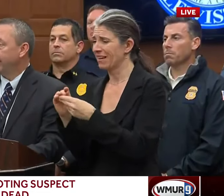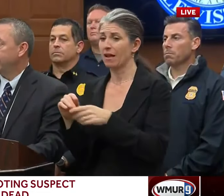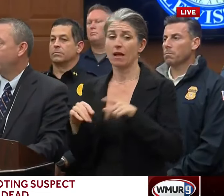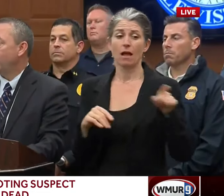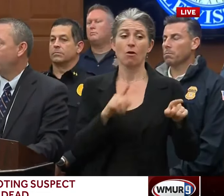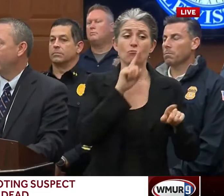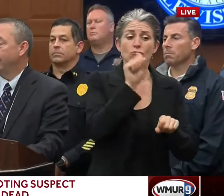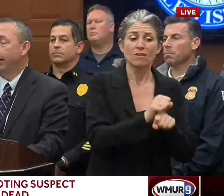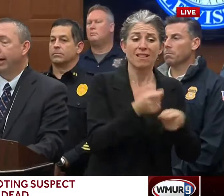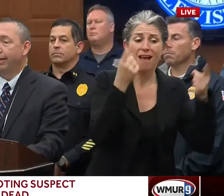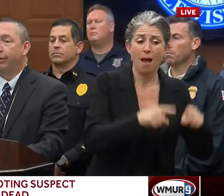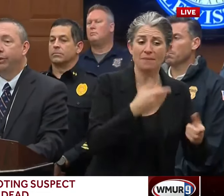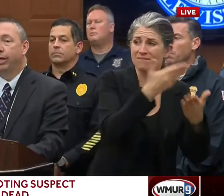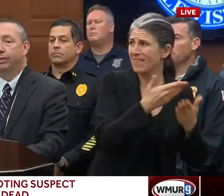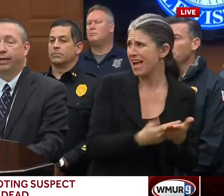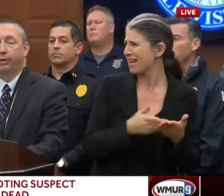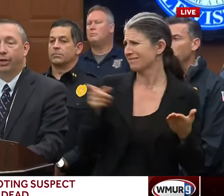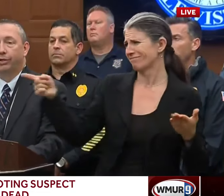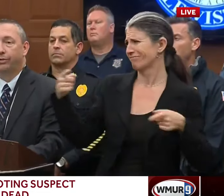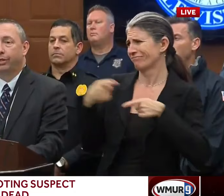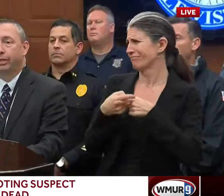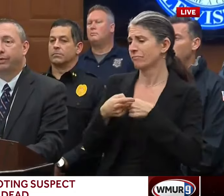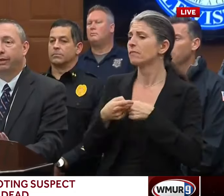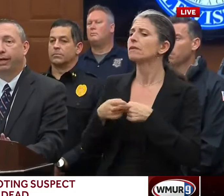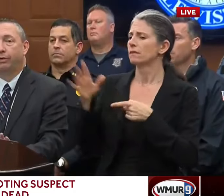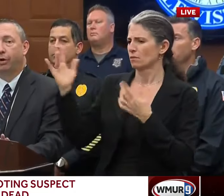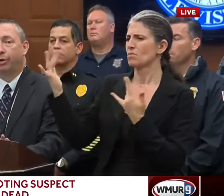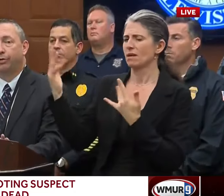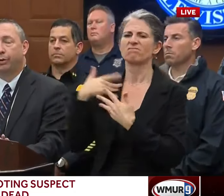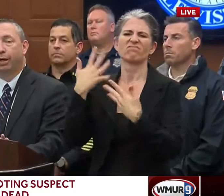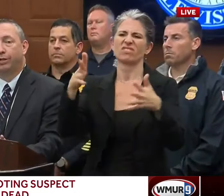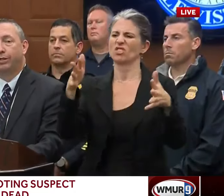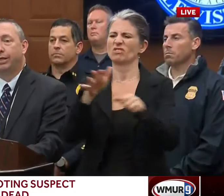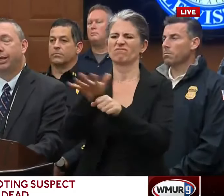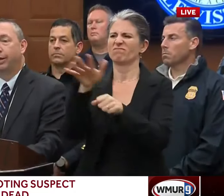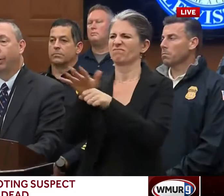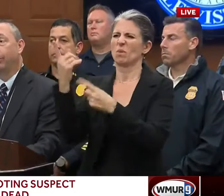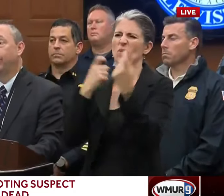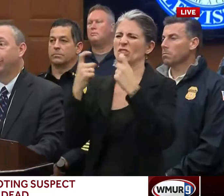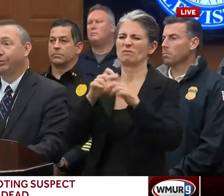SO YOU’RE REPORTING CAN SAY SOMETHING ONE WAY OR THE OTHER, AND THAT’S FINE. WE CAN TALK ABOUT THAT AGAIN TOMORROW MORNING. BUT I THINK WE’RE DON